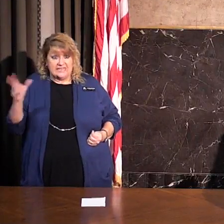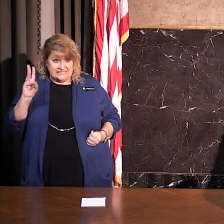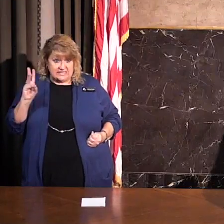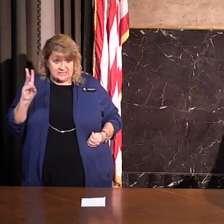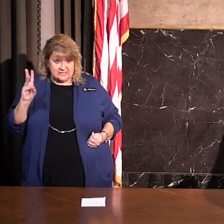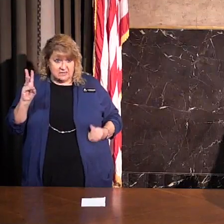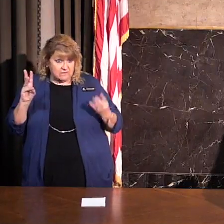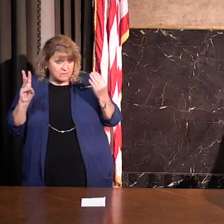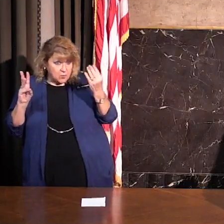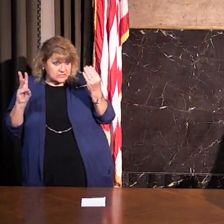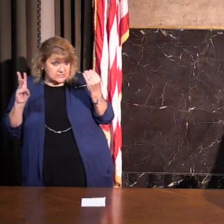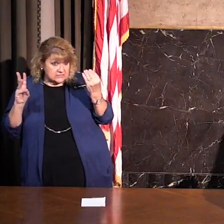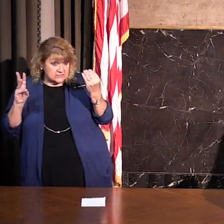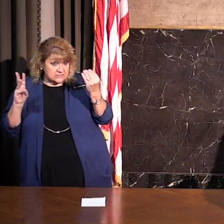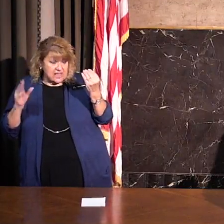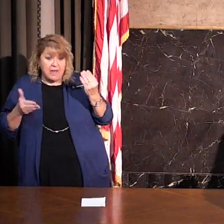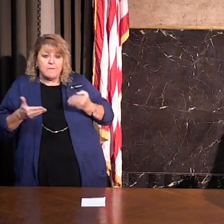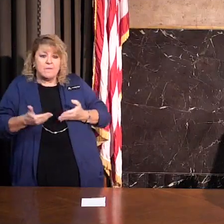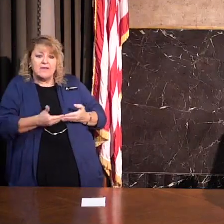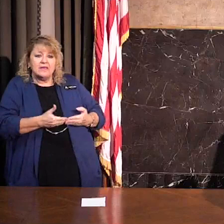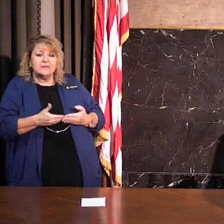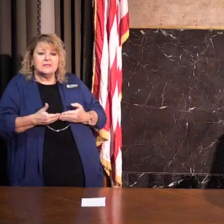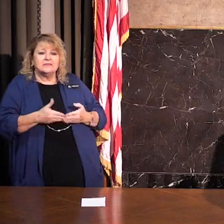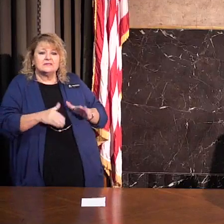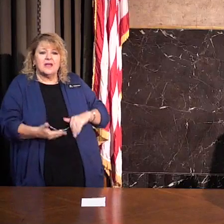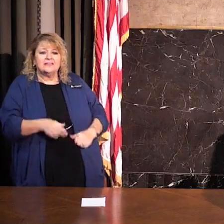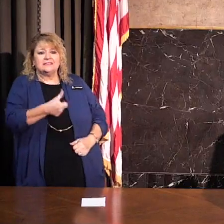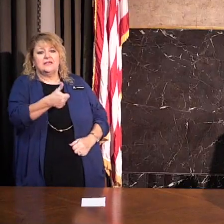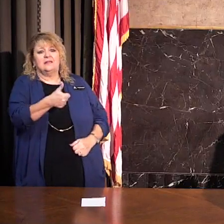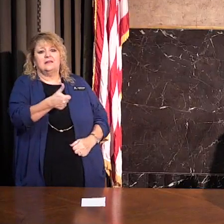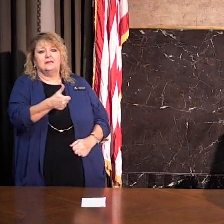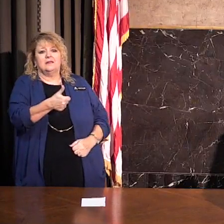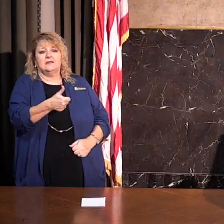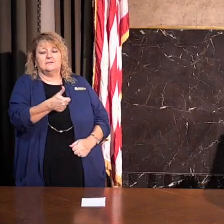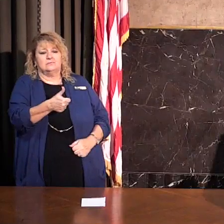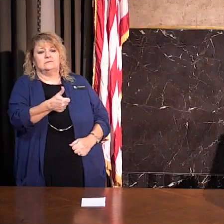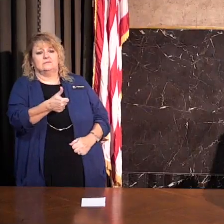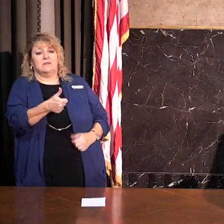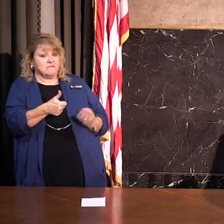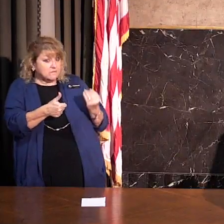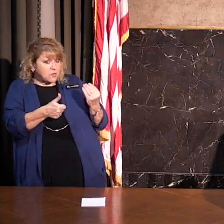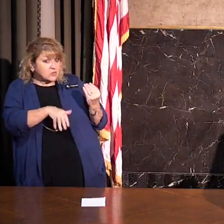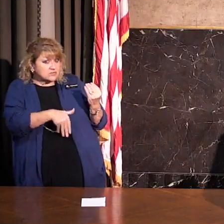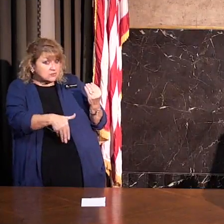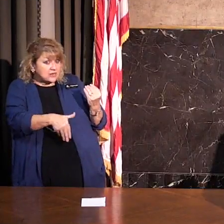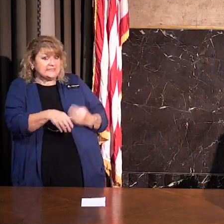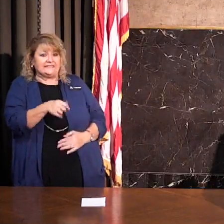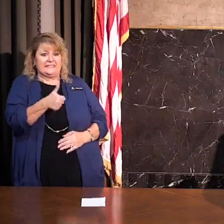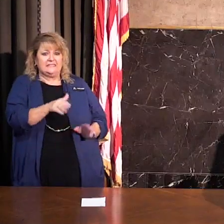surge and ten fetal deaths. Ten